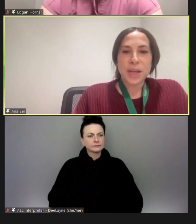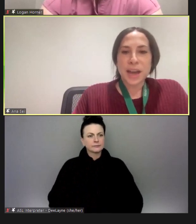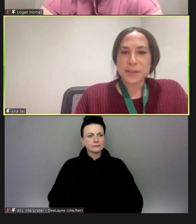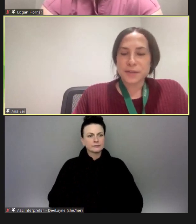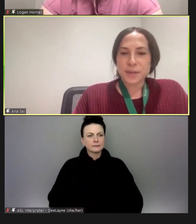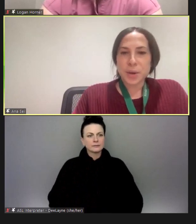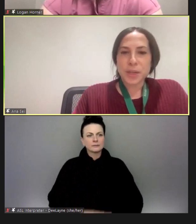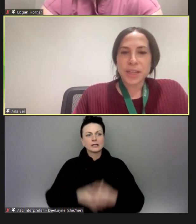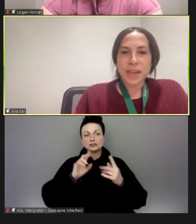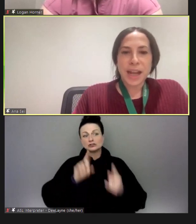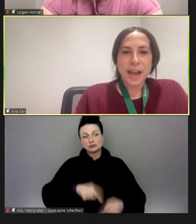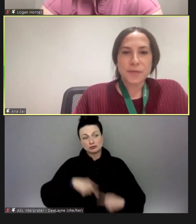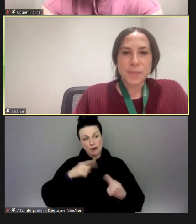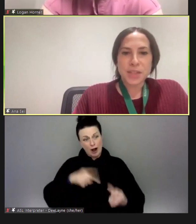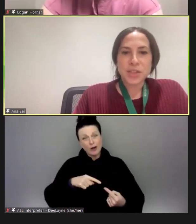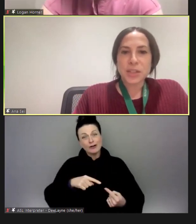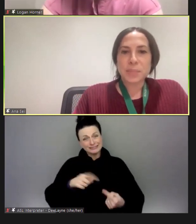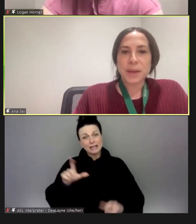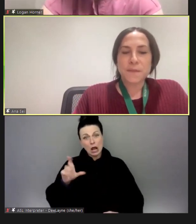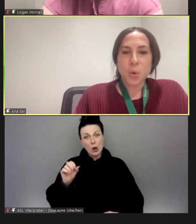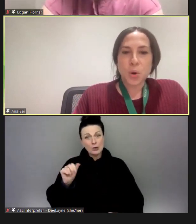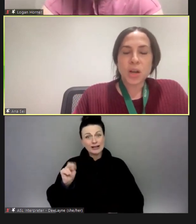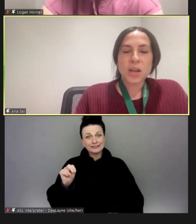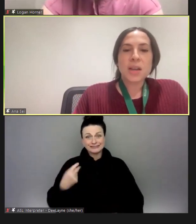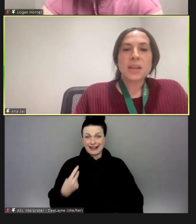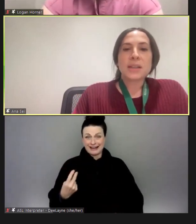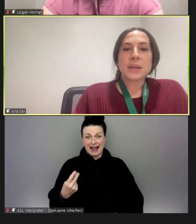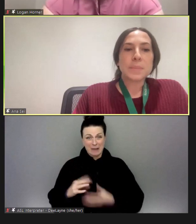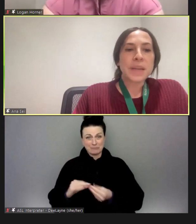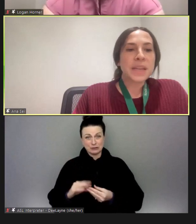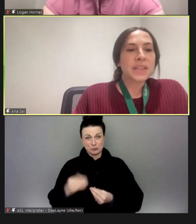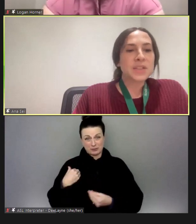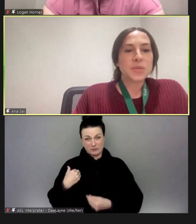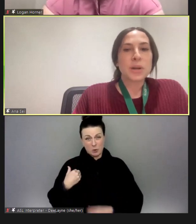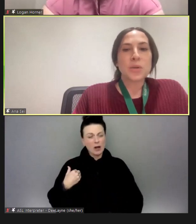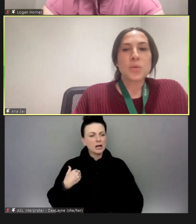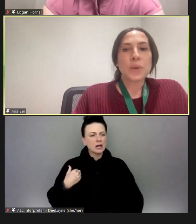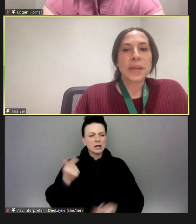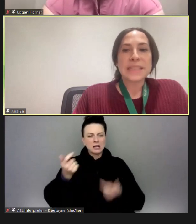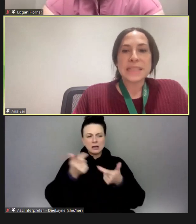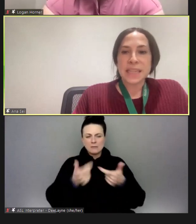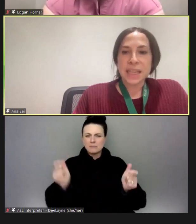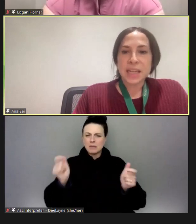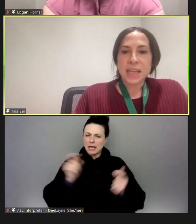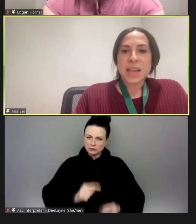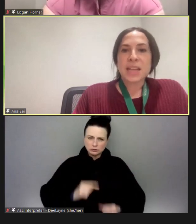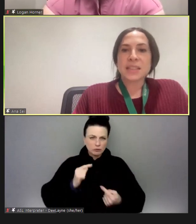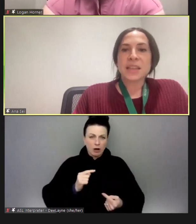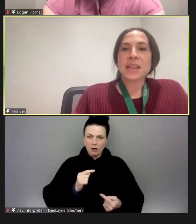have Logan and I have mentioned before